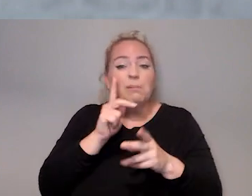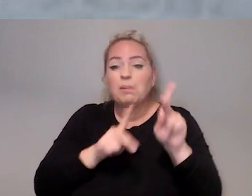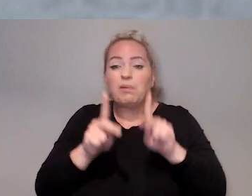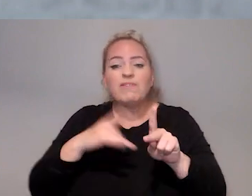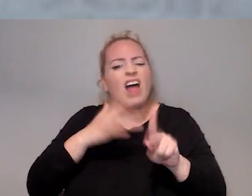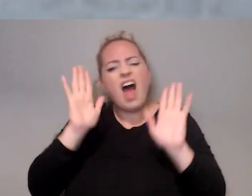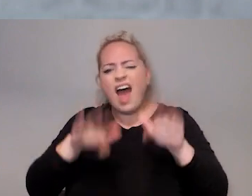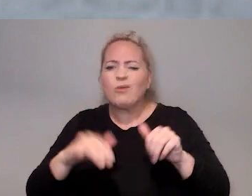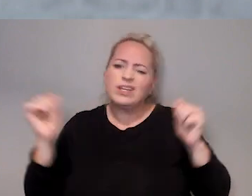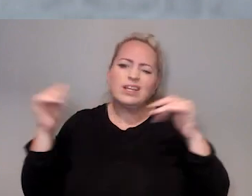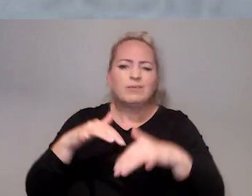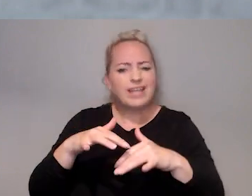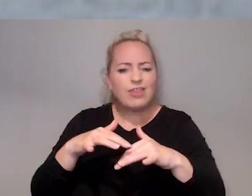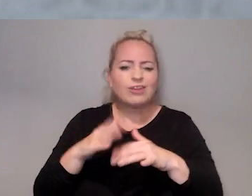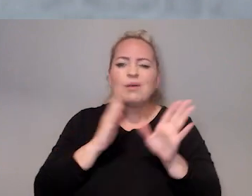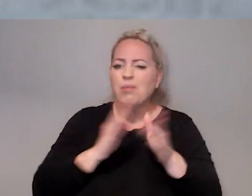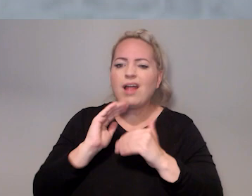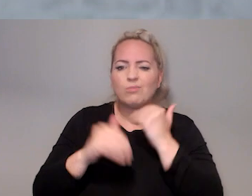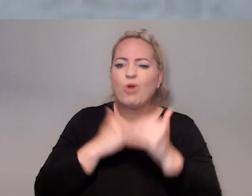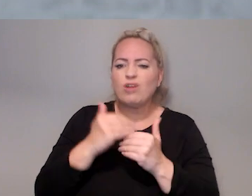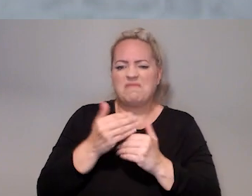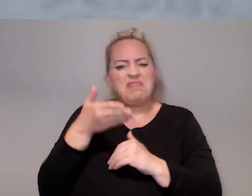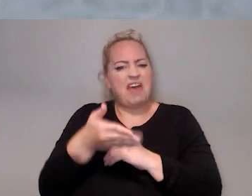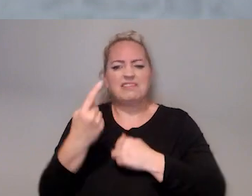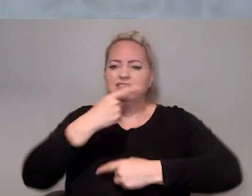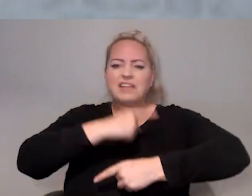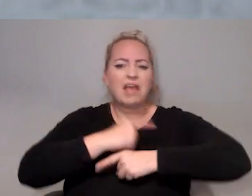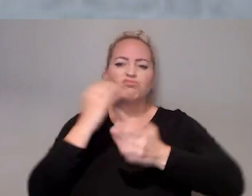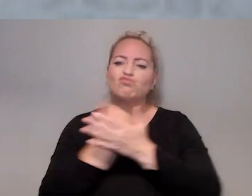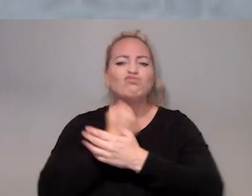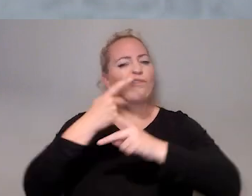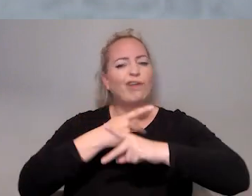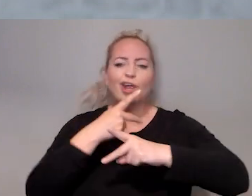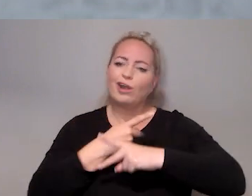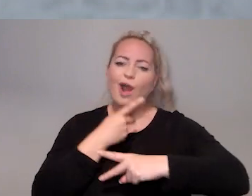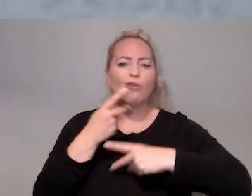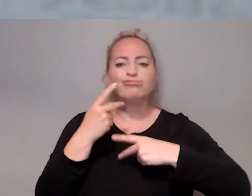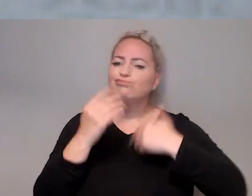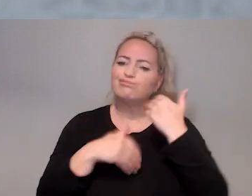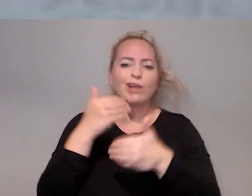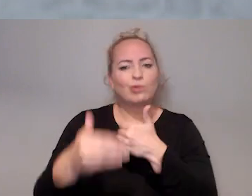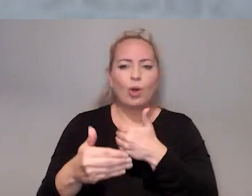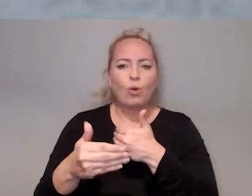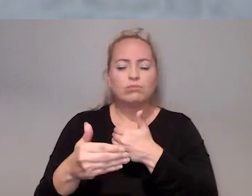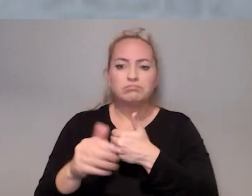can come together as a planning process and just that day and figure it out from there but without